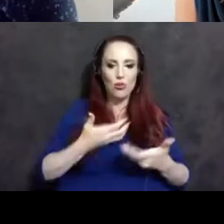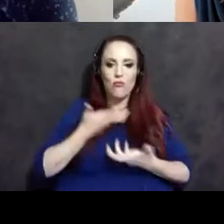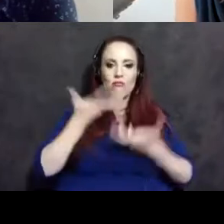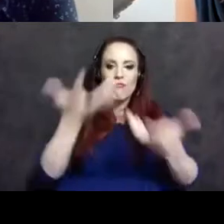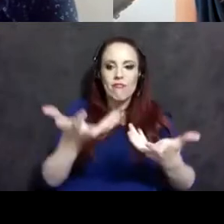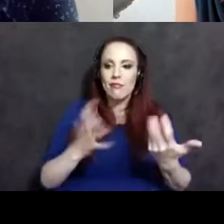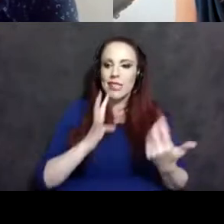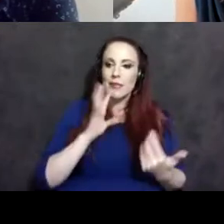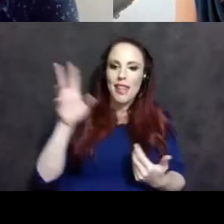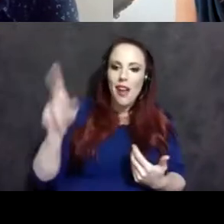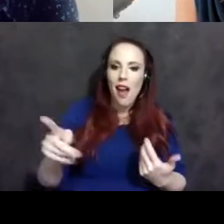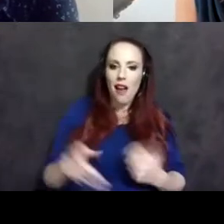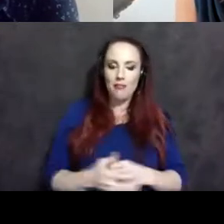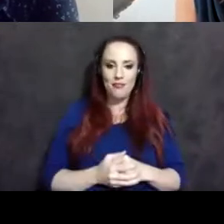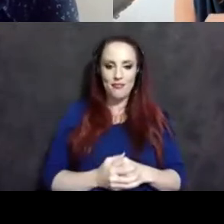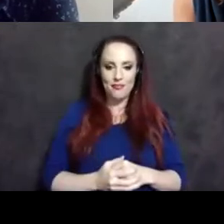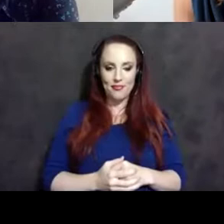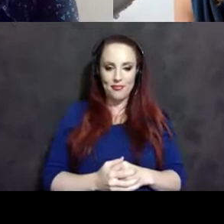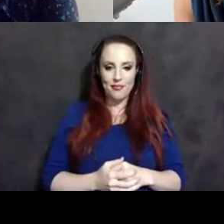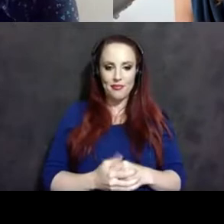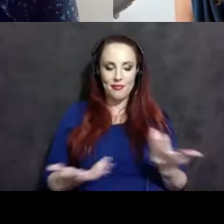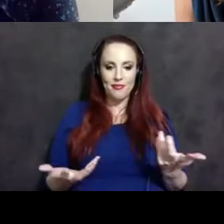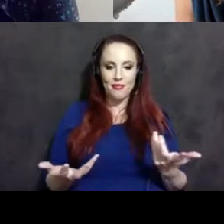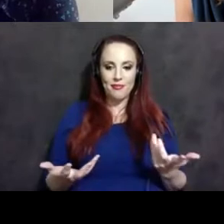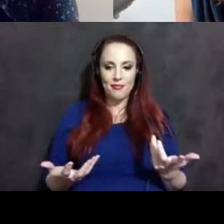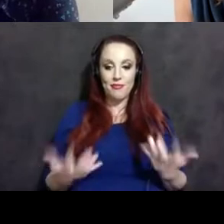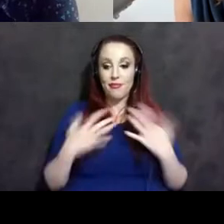So for my work, I have two things.